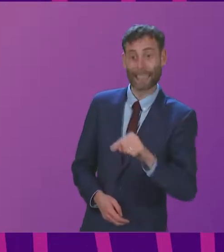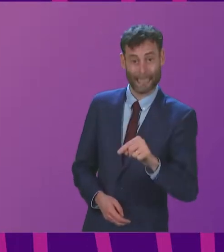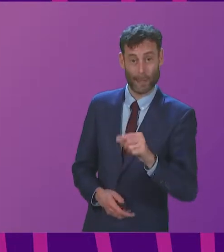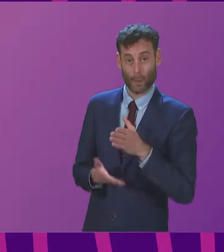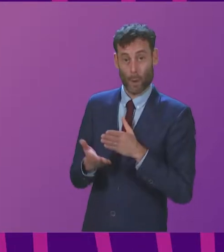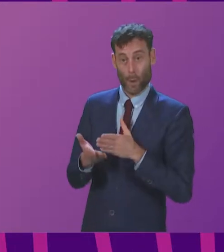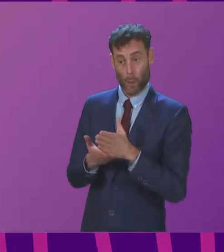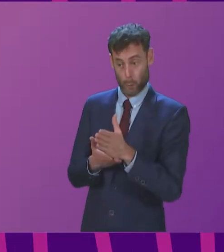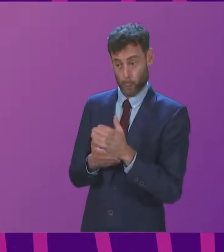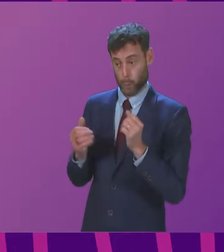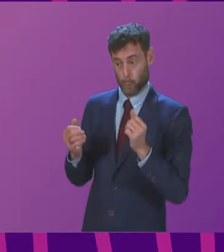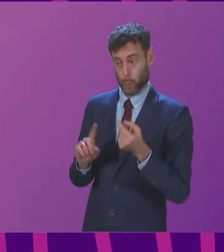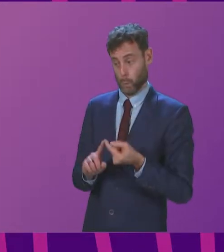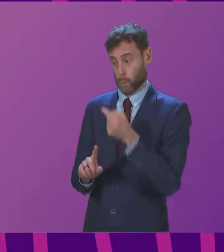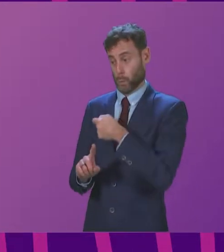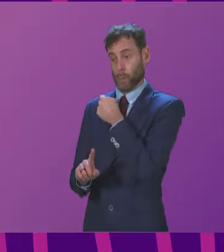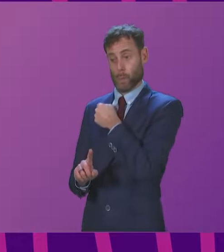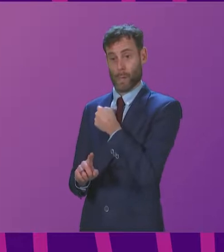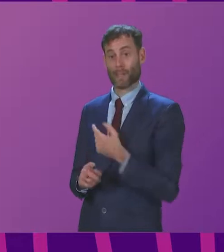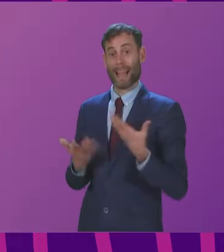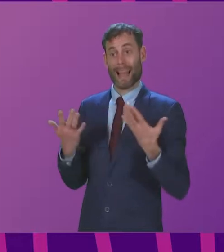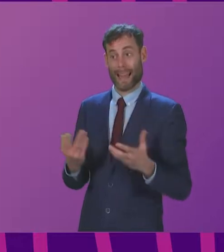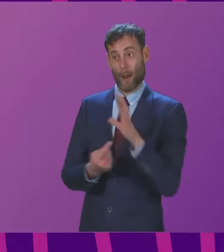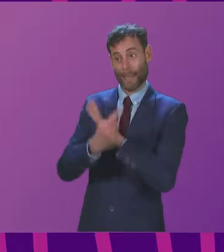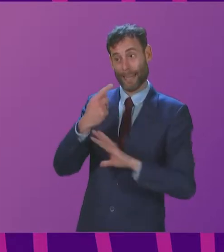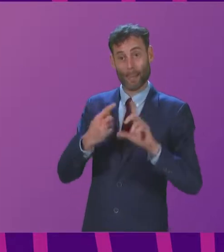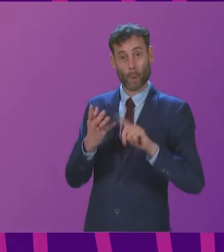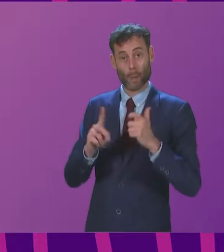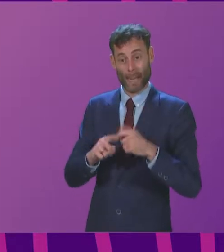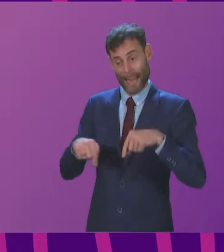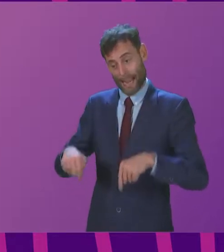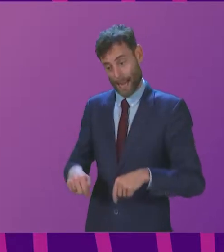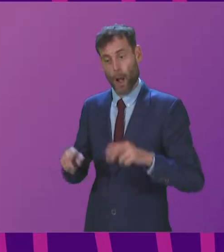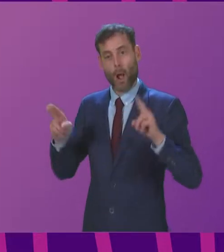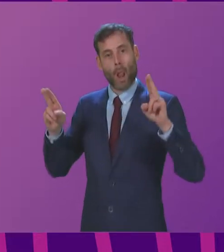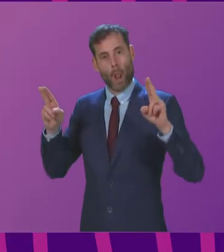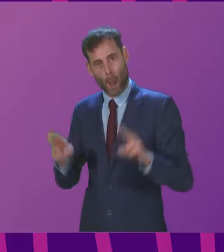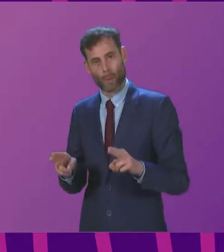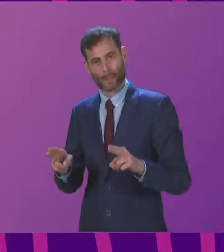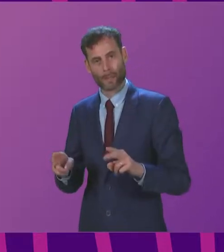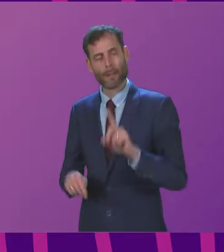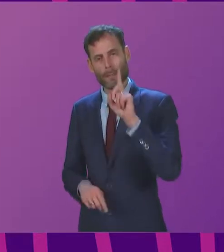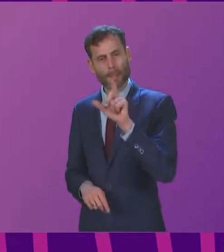which is a good thing. We now again have the lowest infection rates in the UK, although we are not complacent about that.